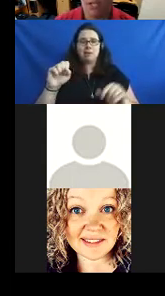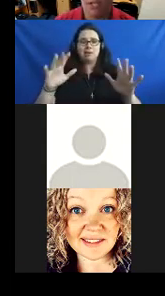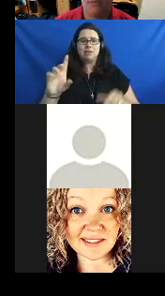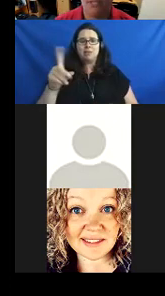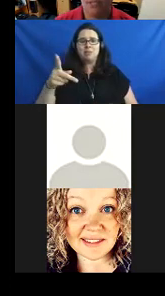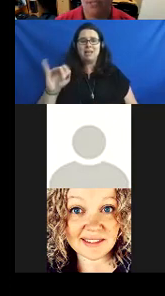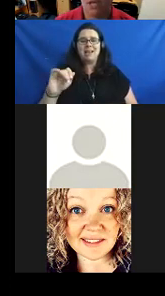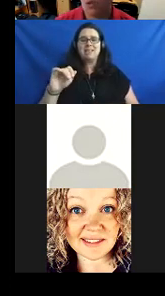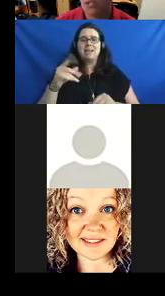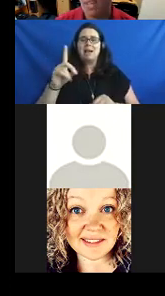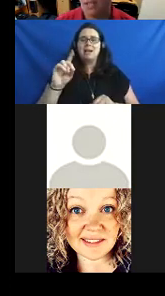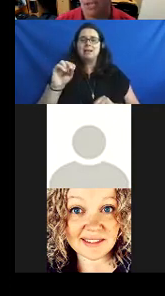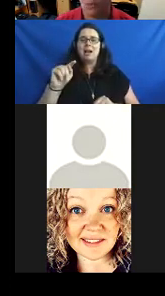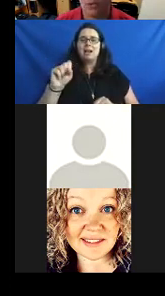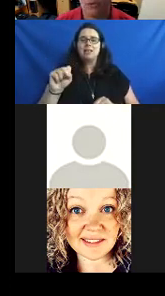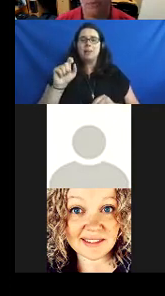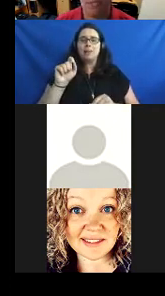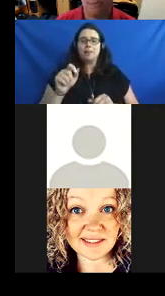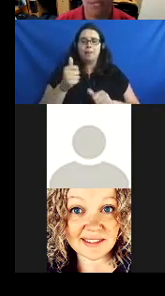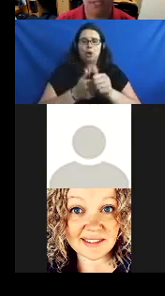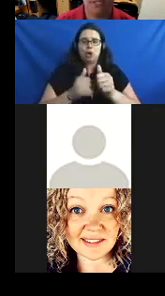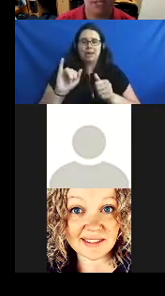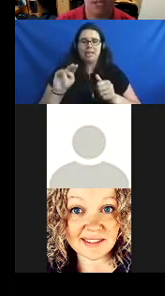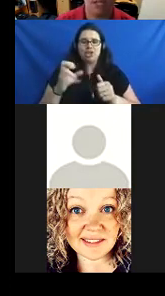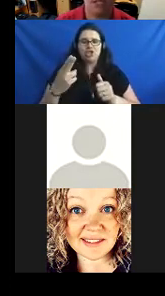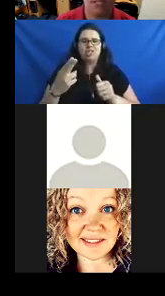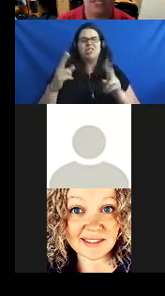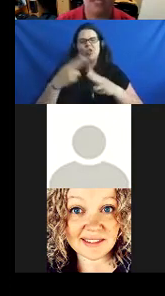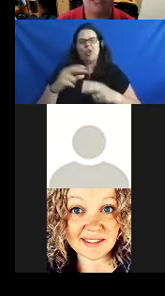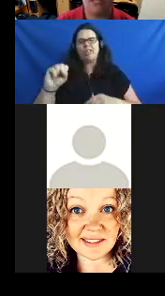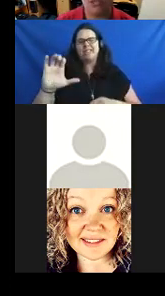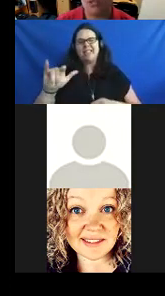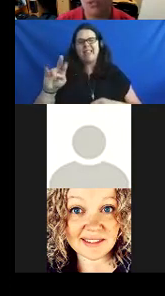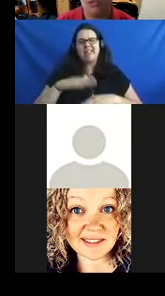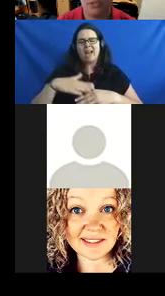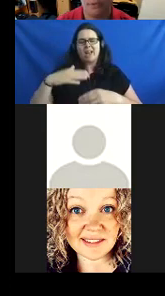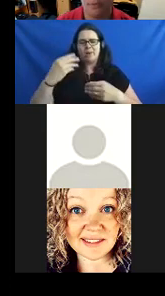WHICH IS NOW CALLED SCALING ON WINDOWS. THAT IS BASICALLY A SETTING THAT YOU COULD USE JUST FOR